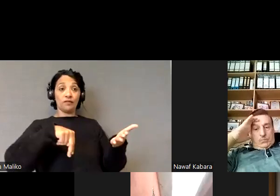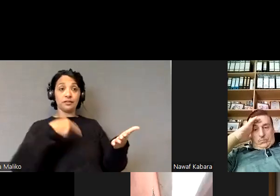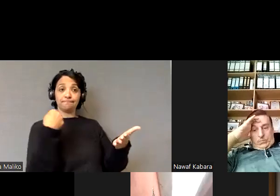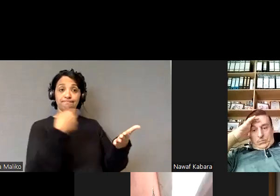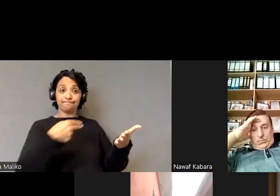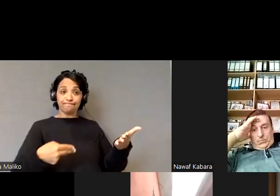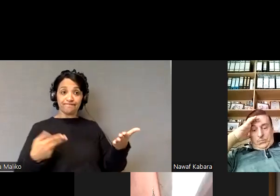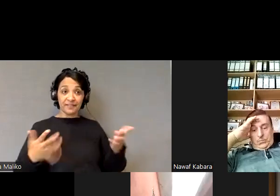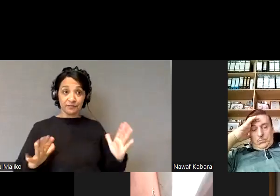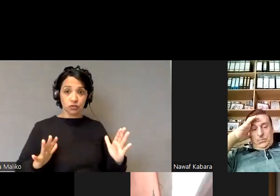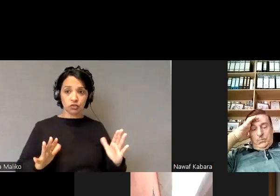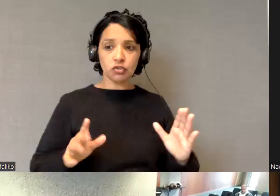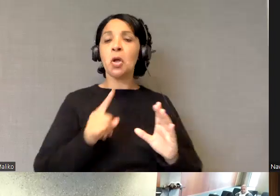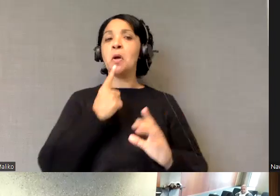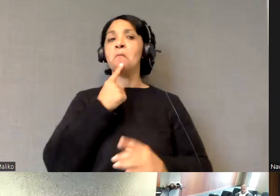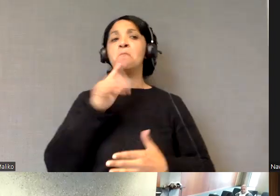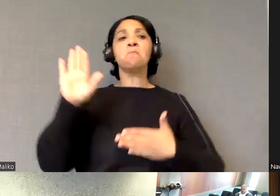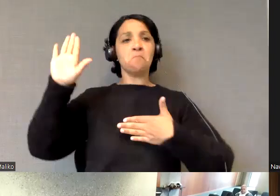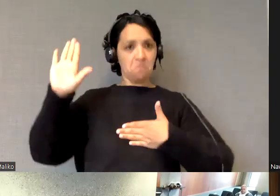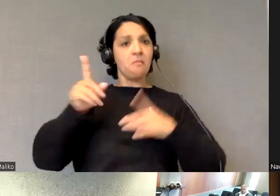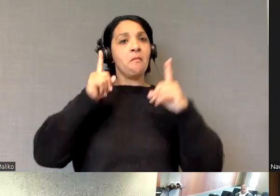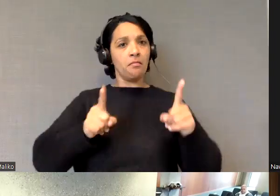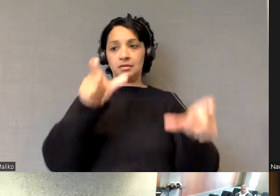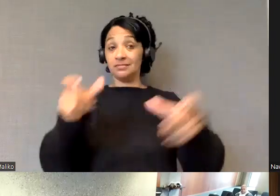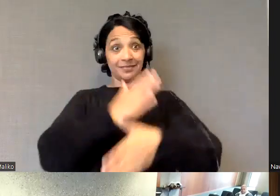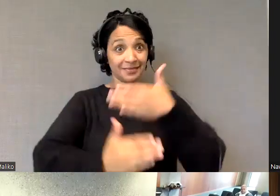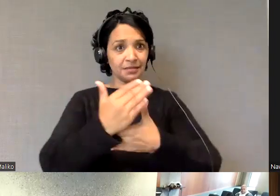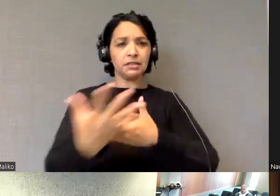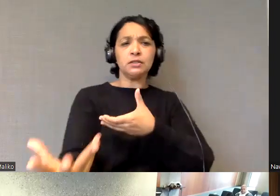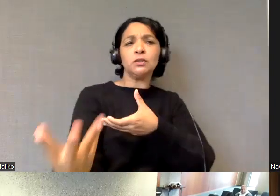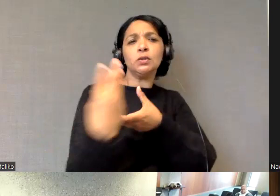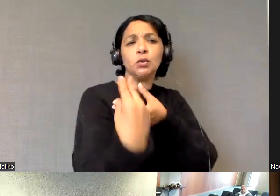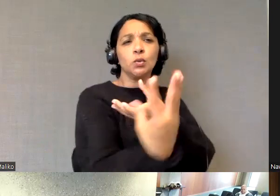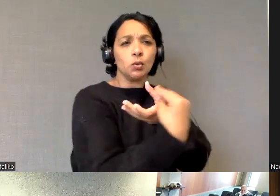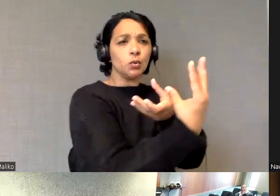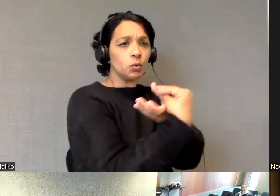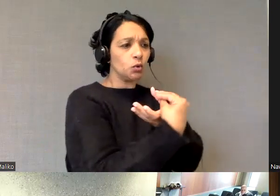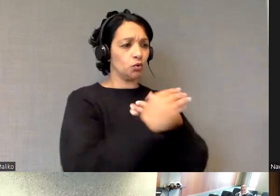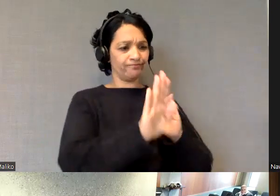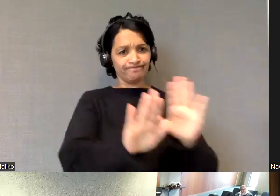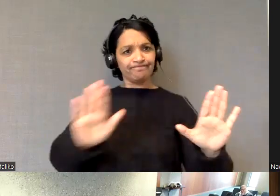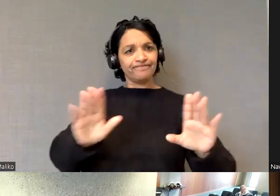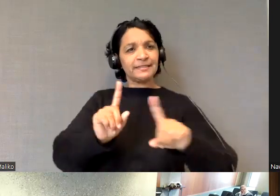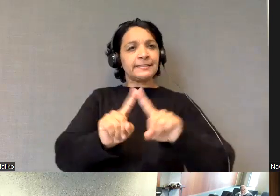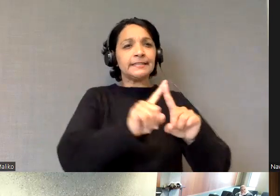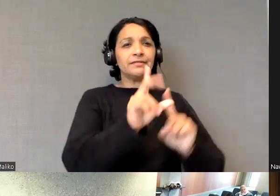are fully included and can meaningfully participate through their own organisations in all activities